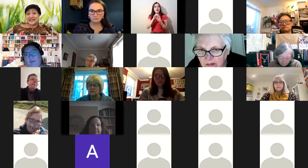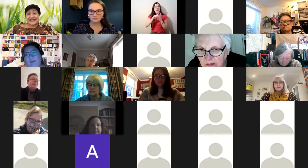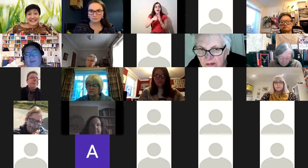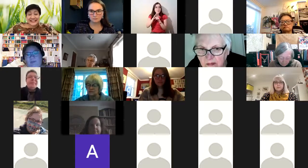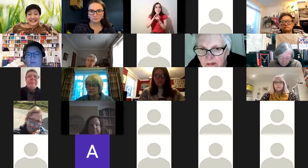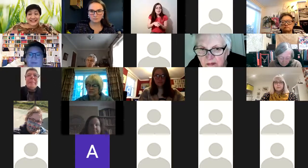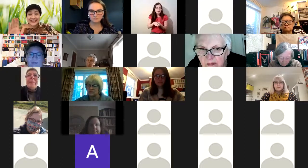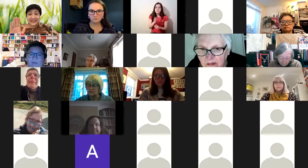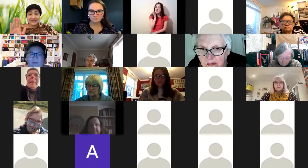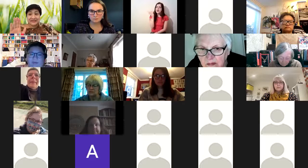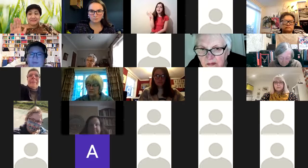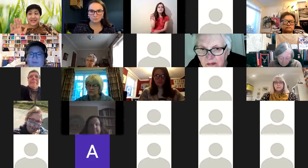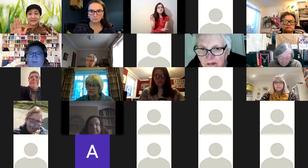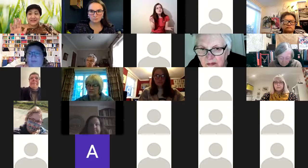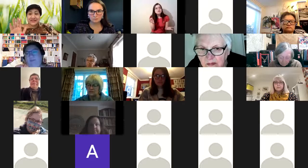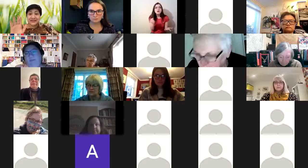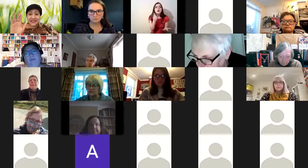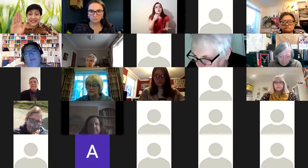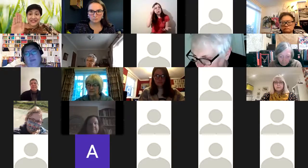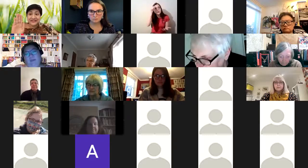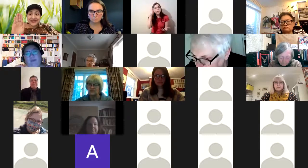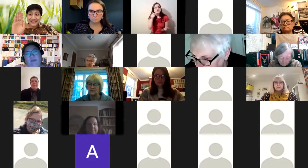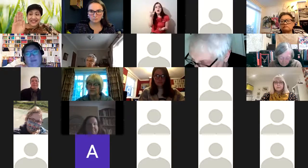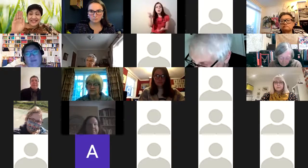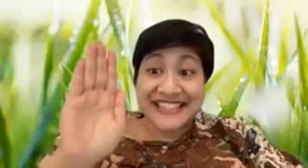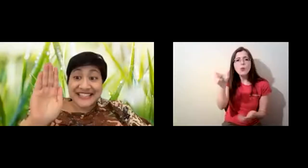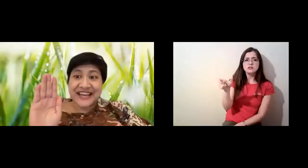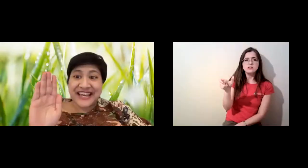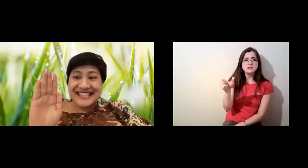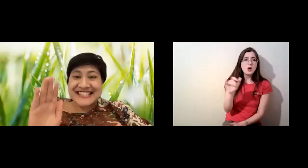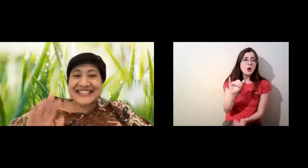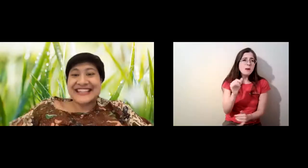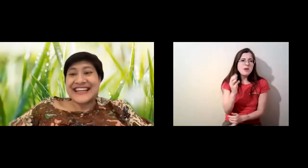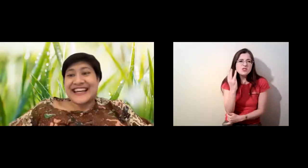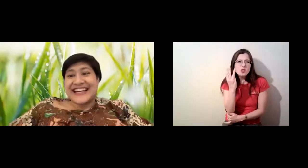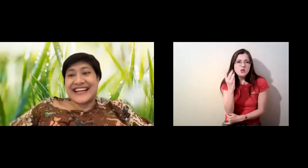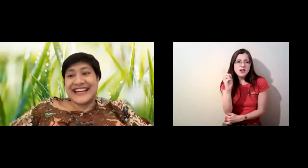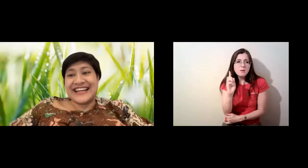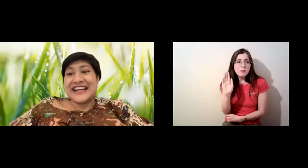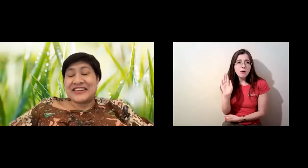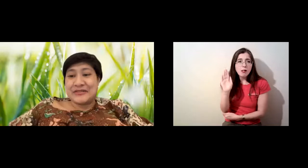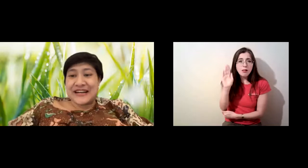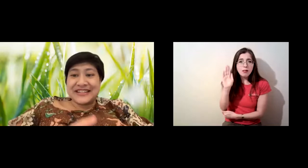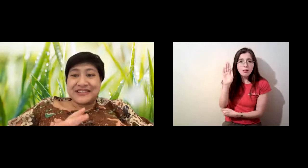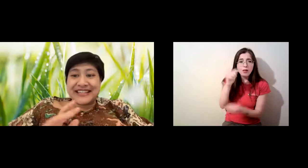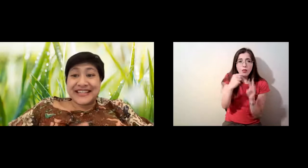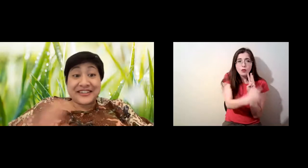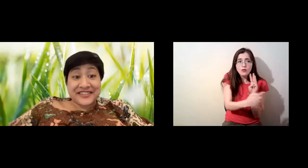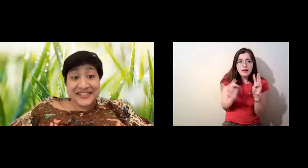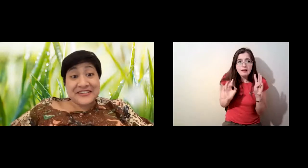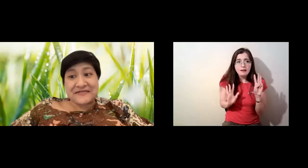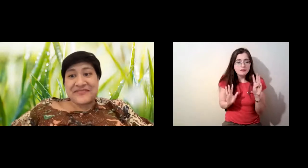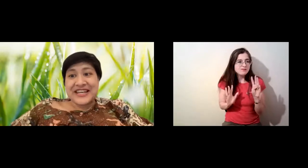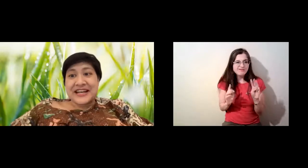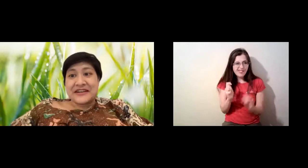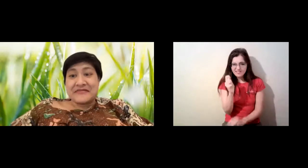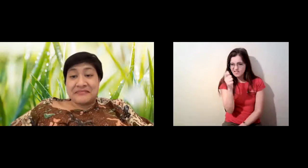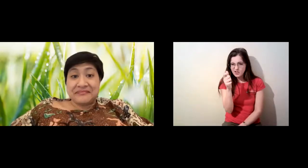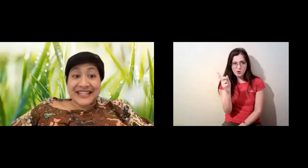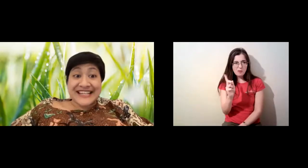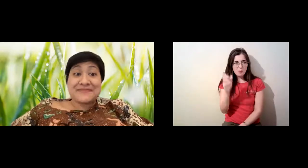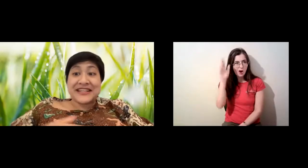is and i think i got maybe three very tentative hands nobody really had heard the term but as many